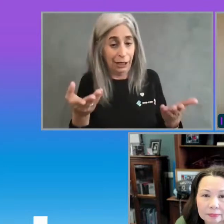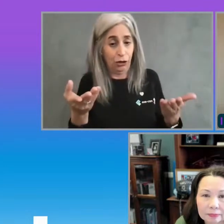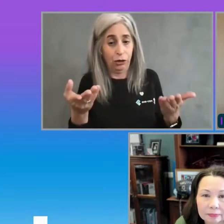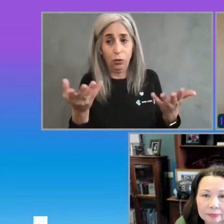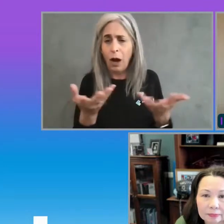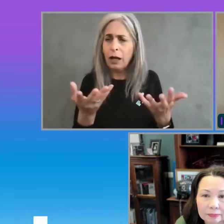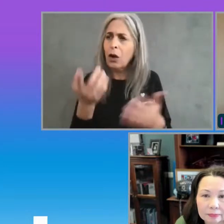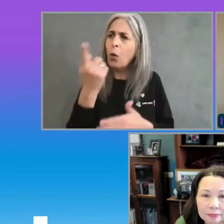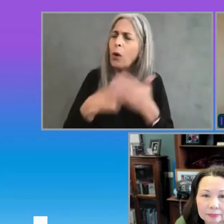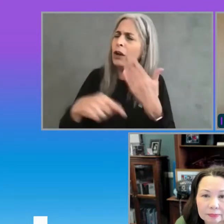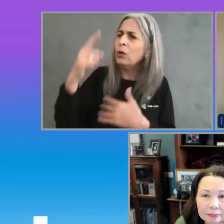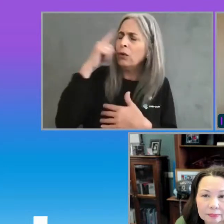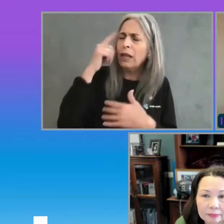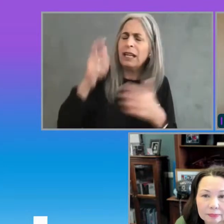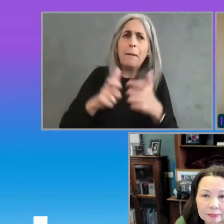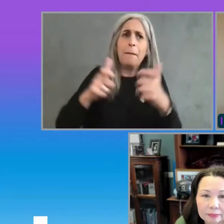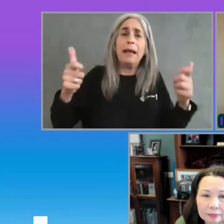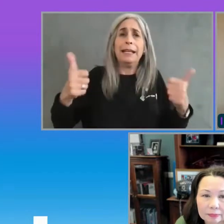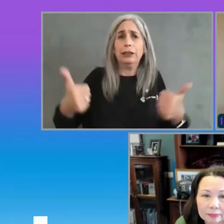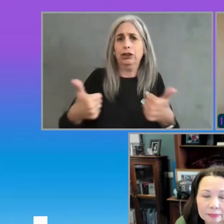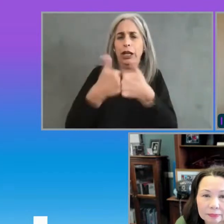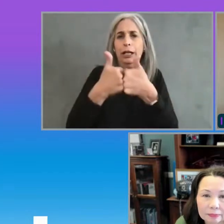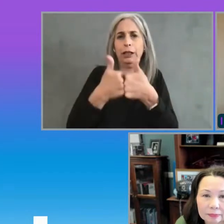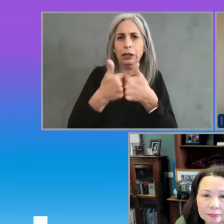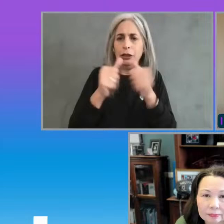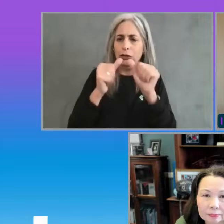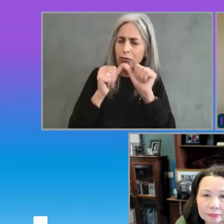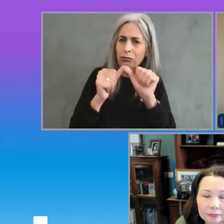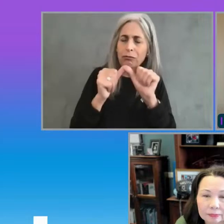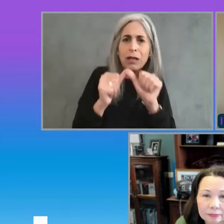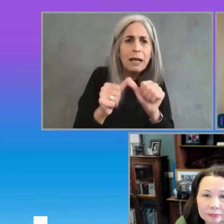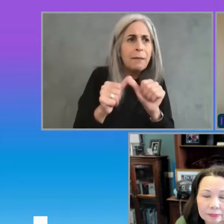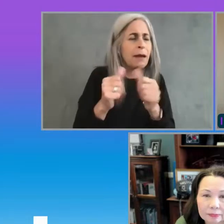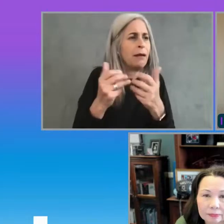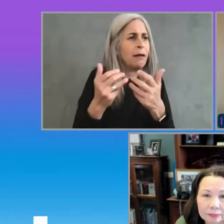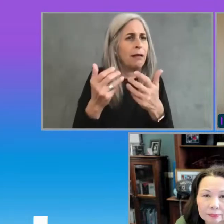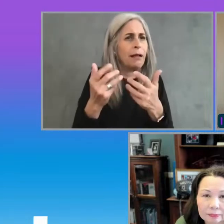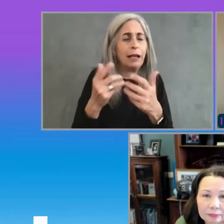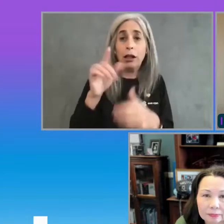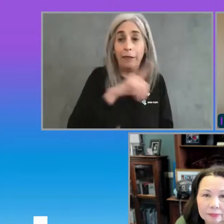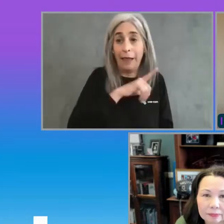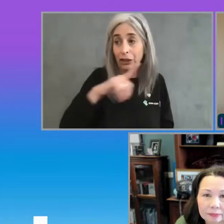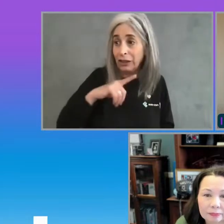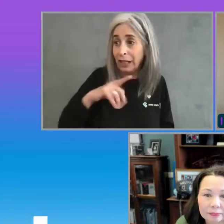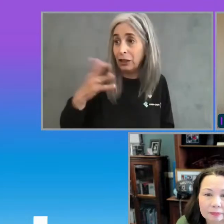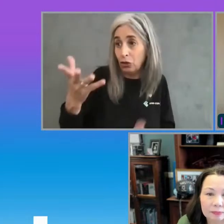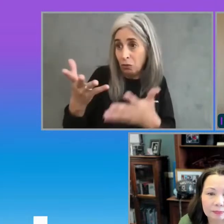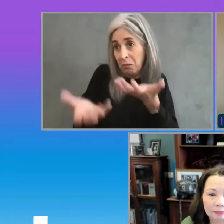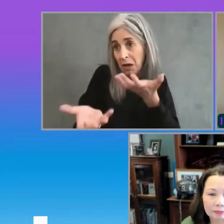what do you think is the greatest challenge in keeping it? Tammy, you have your